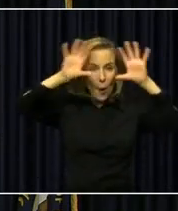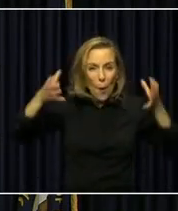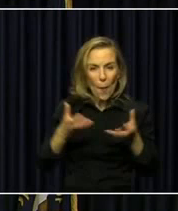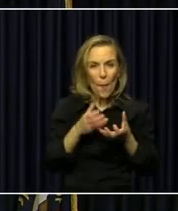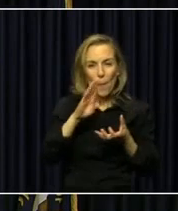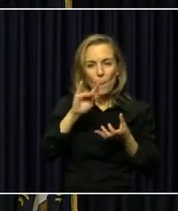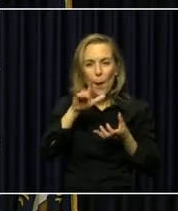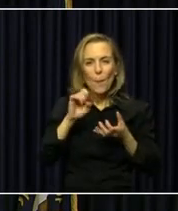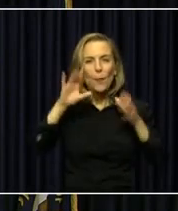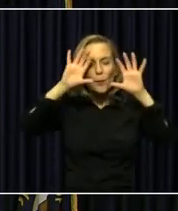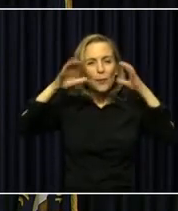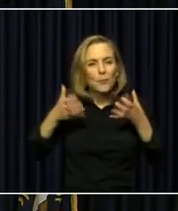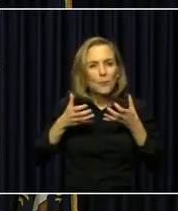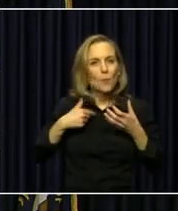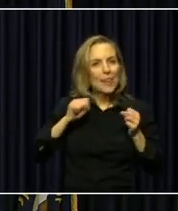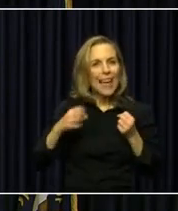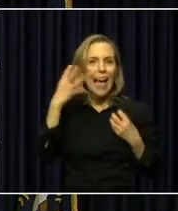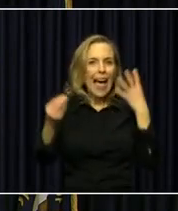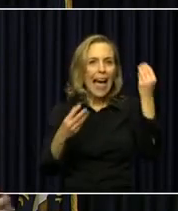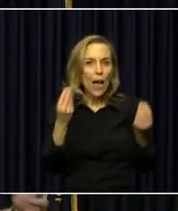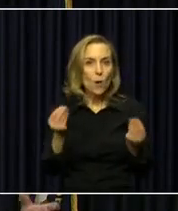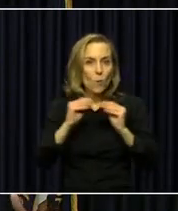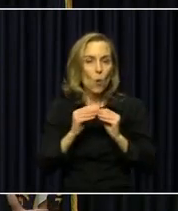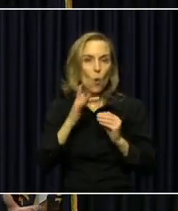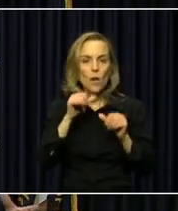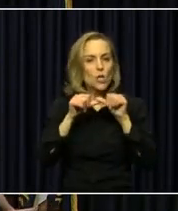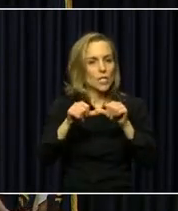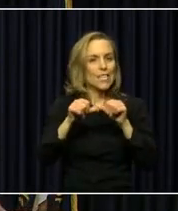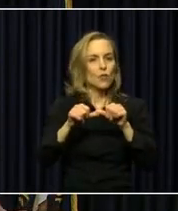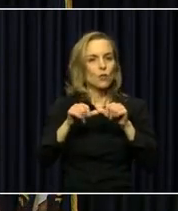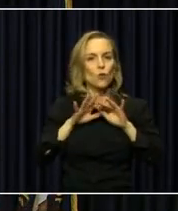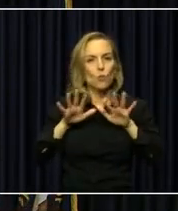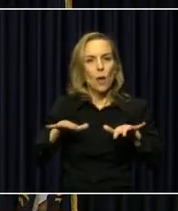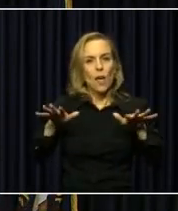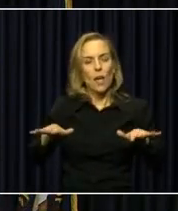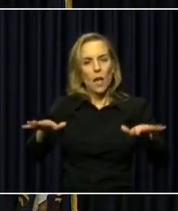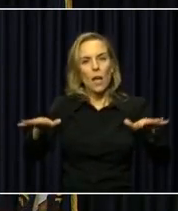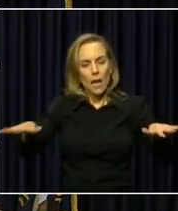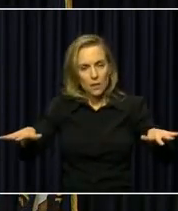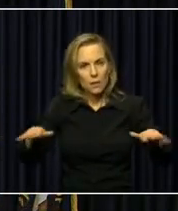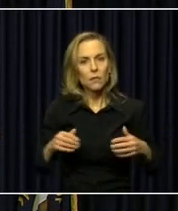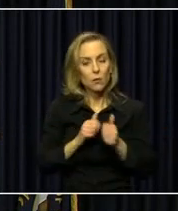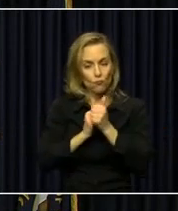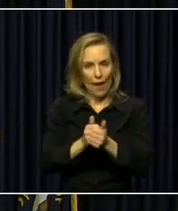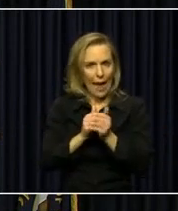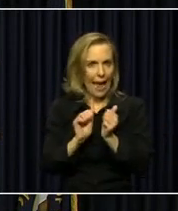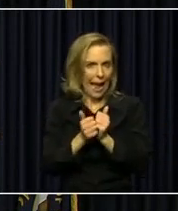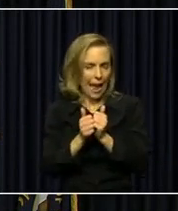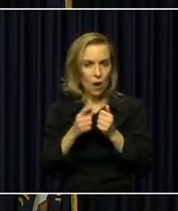YOU EXACTLY WHERE IT IS, THERE IS A LIGHT AT THE END OF THE TUNNEL. WHILE IT IS A NEW NORMAL, WE